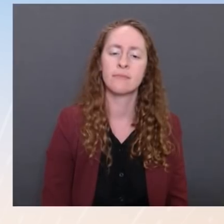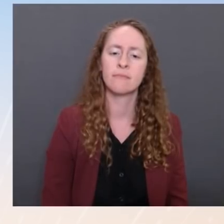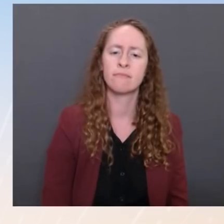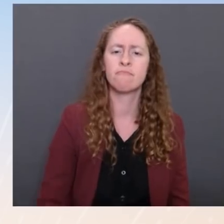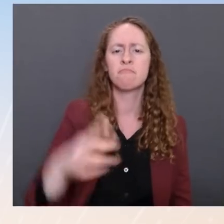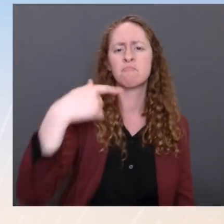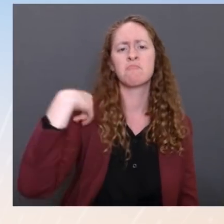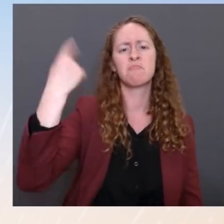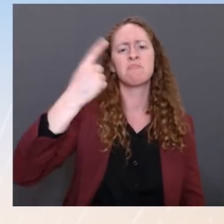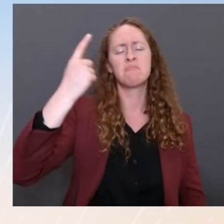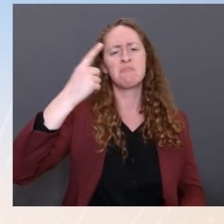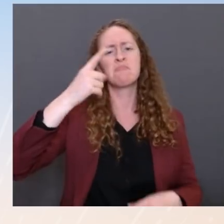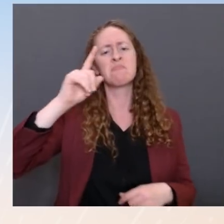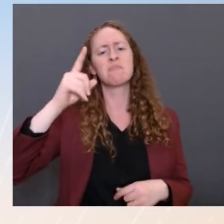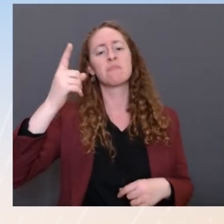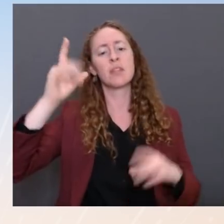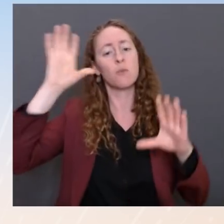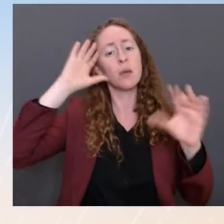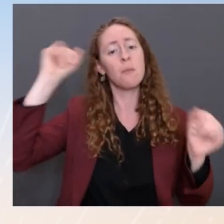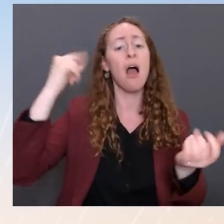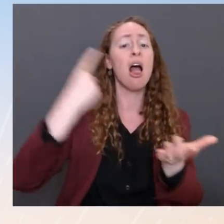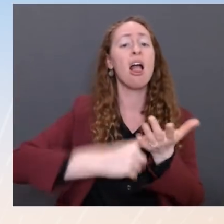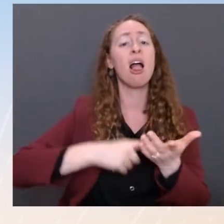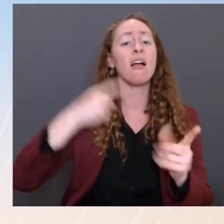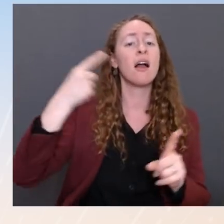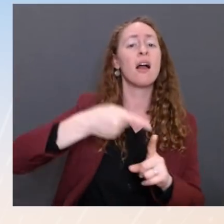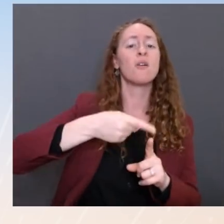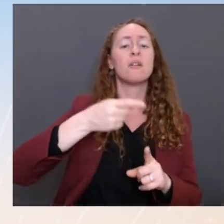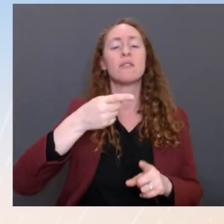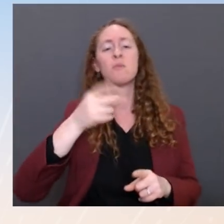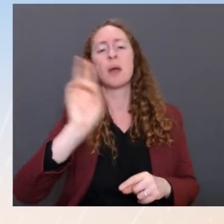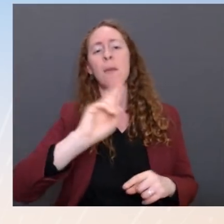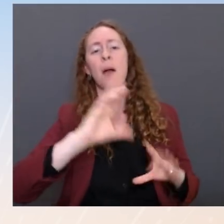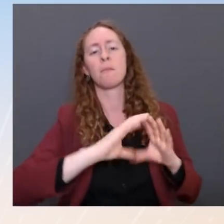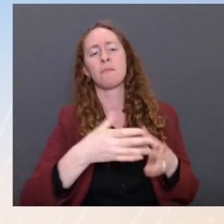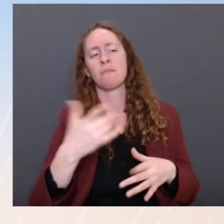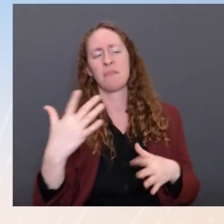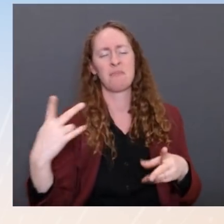He's also, you know, thrown out some tough language, saying they were "petty" and "mean spirited"